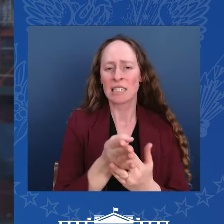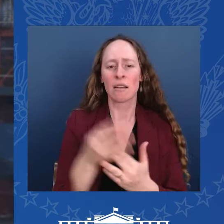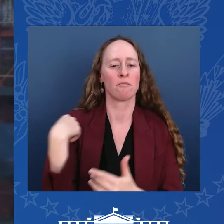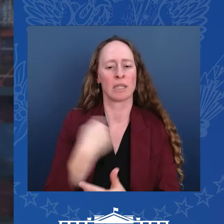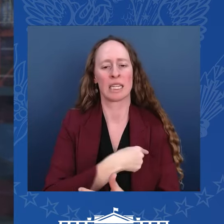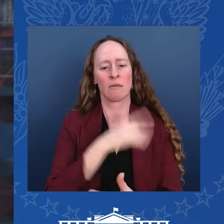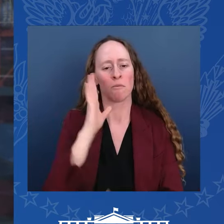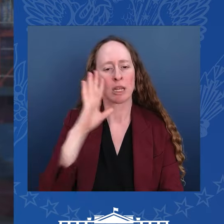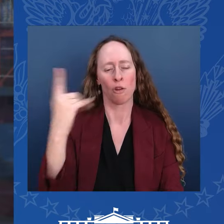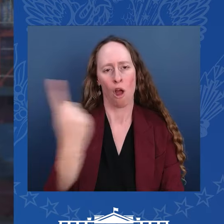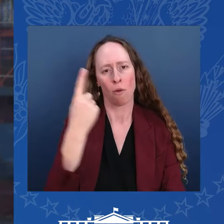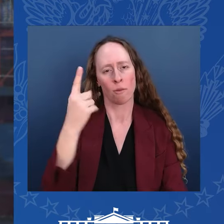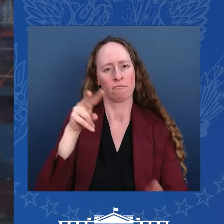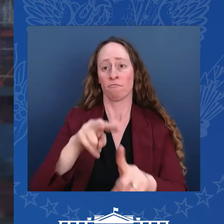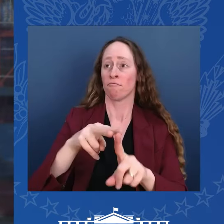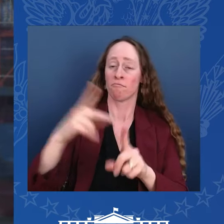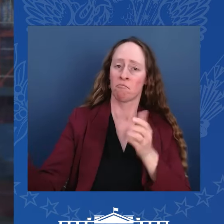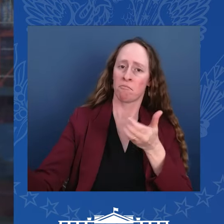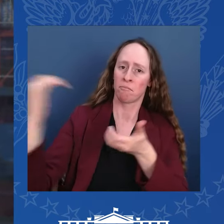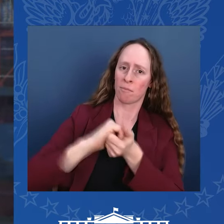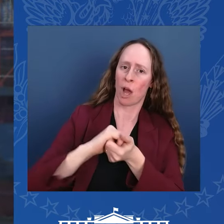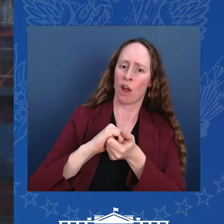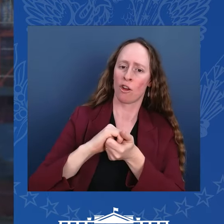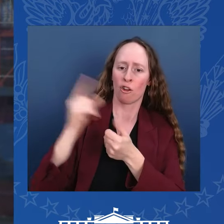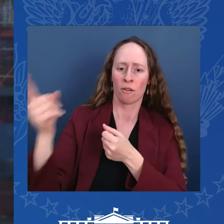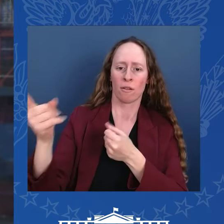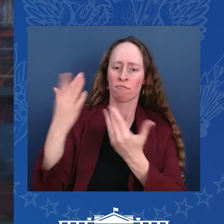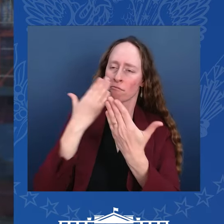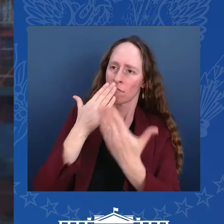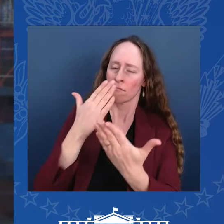and you will always have a true partner in the Moore Miller administration as well.